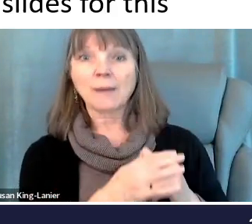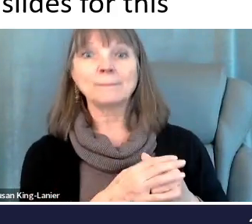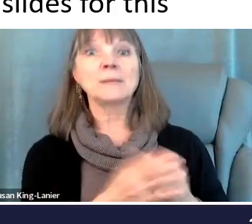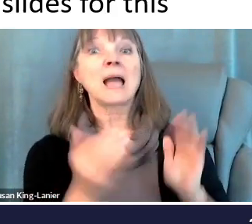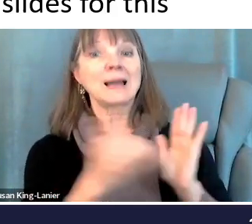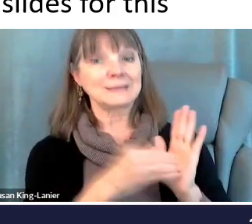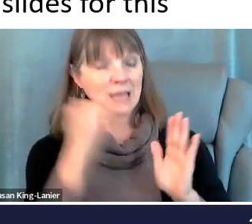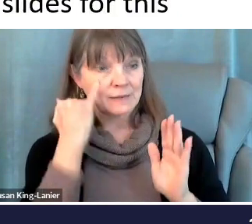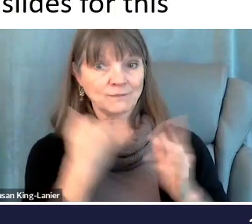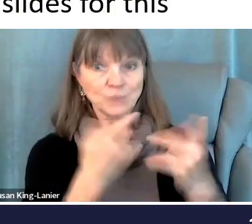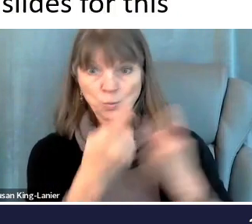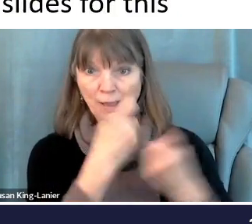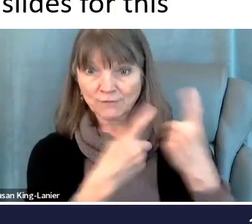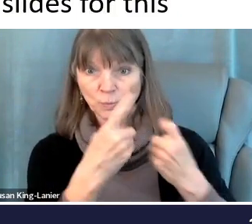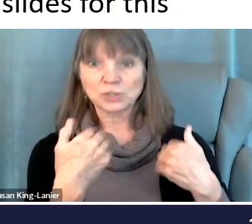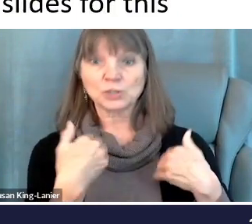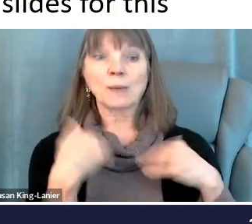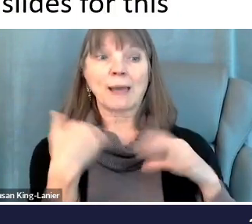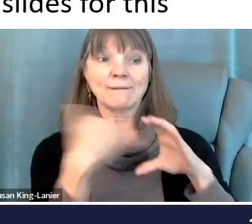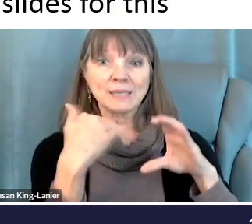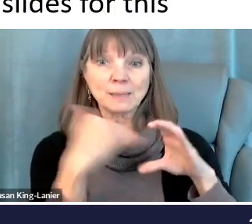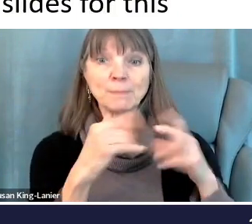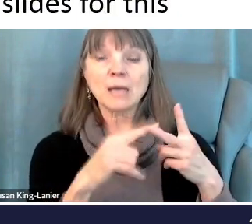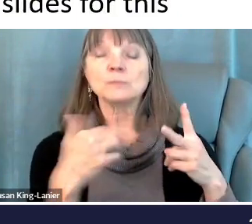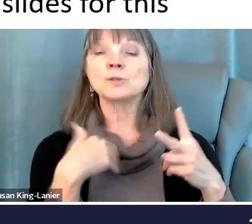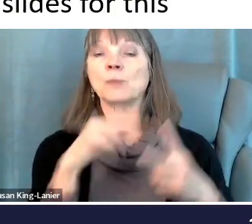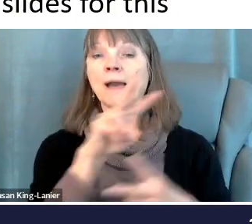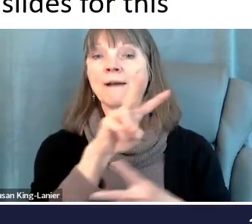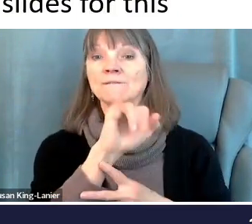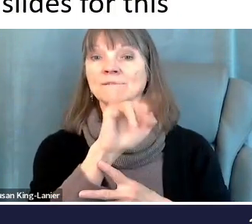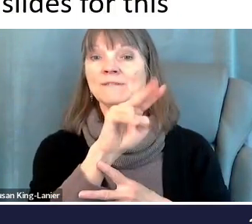Again, if you have any questions, you have my e-mail address, you have Vivian's.